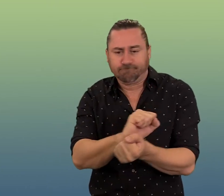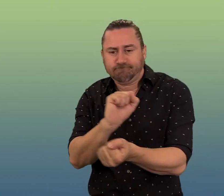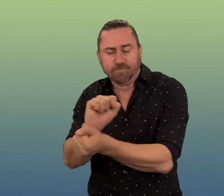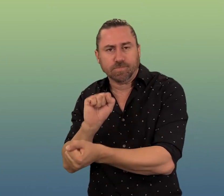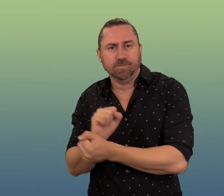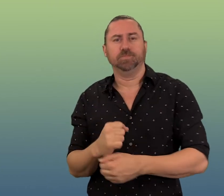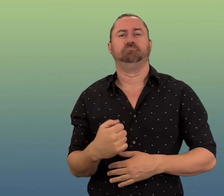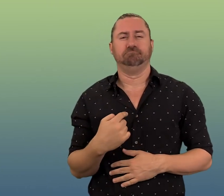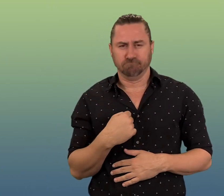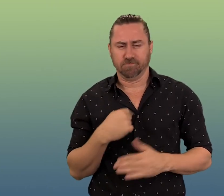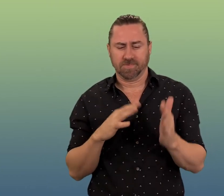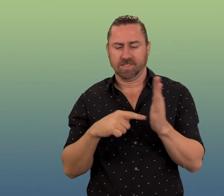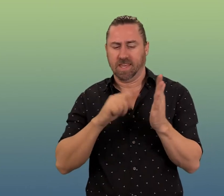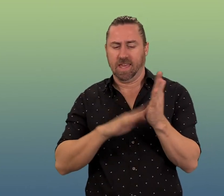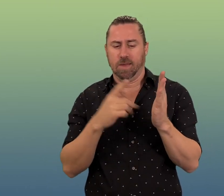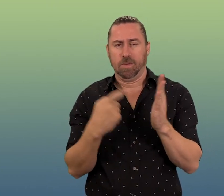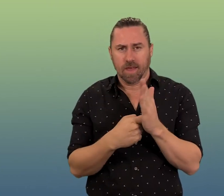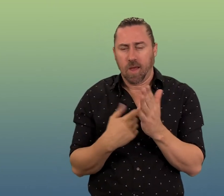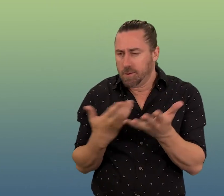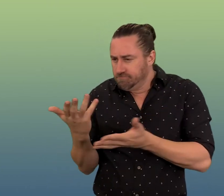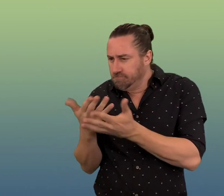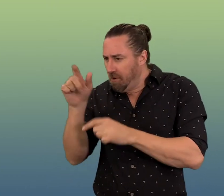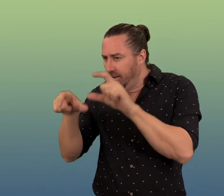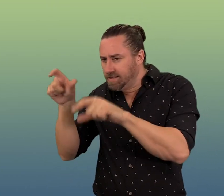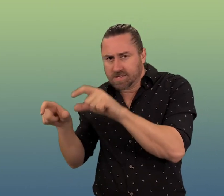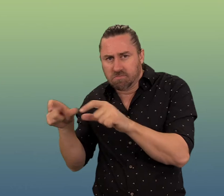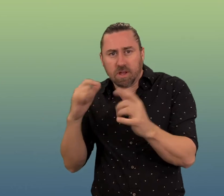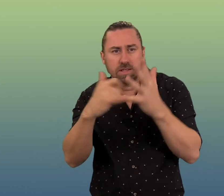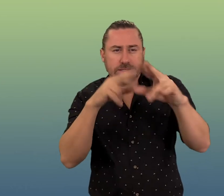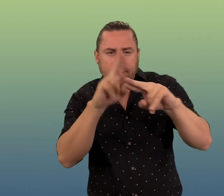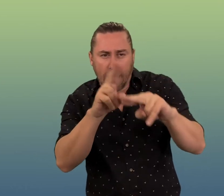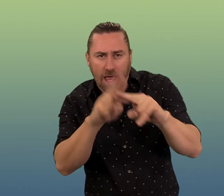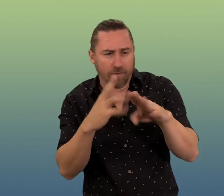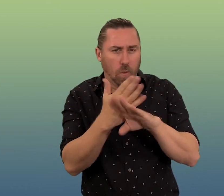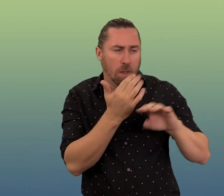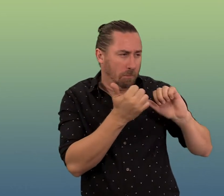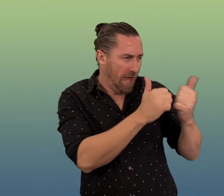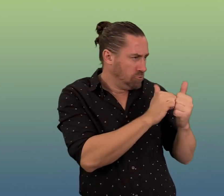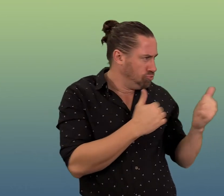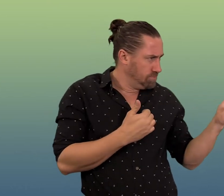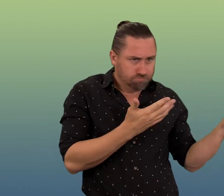TMR has engaged with a broad range of customers, staff and partners across Queensland